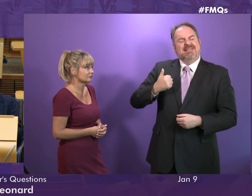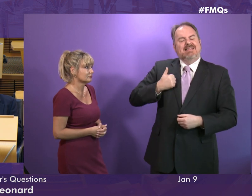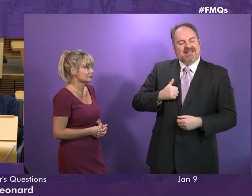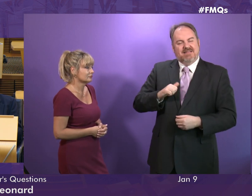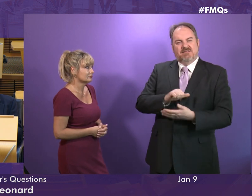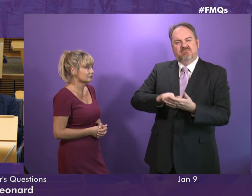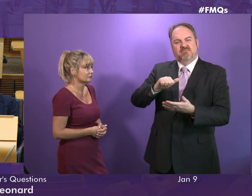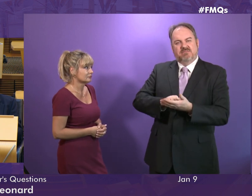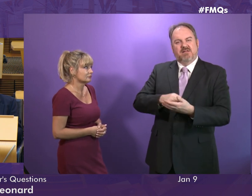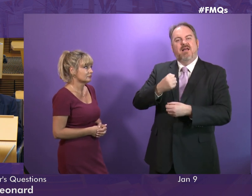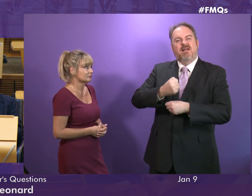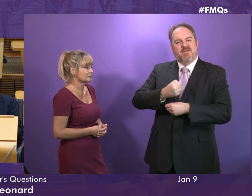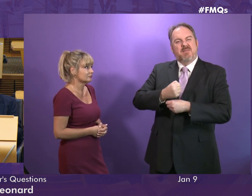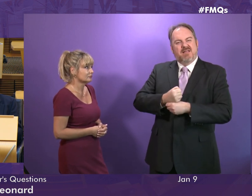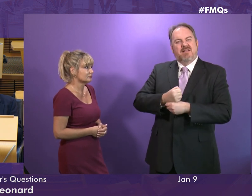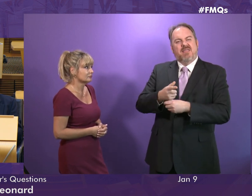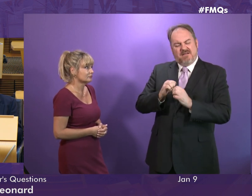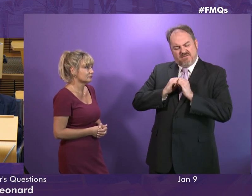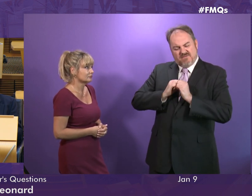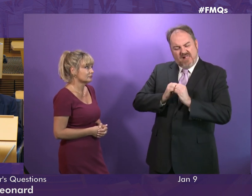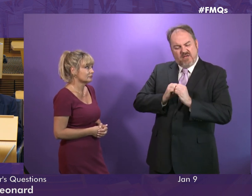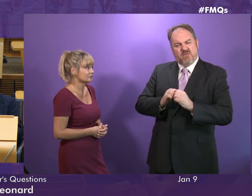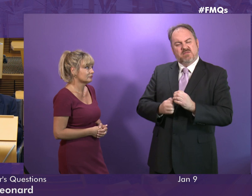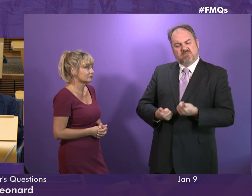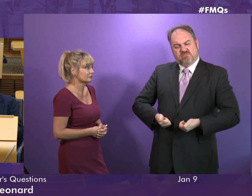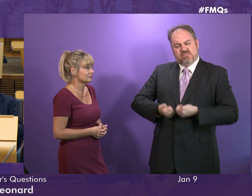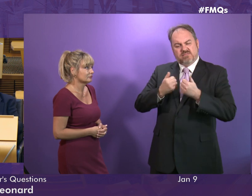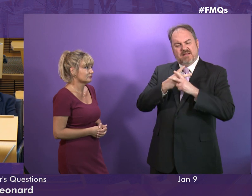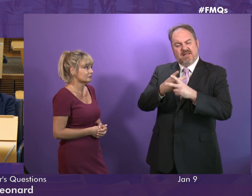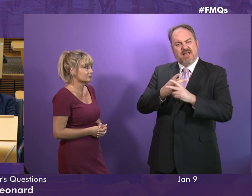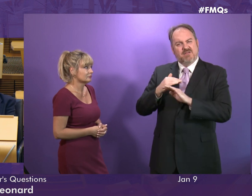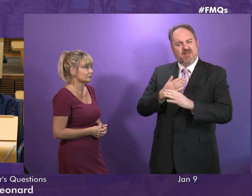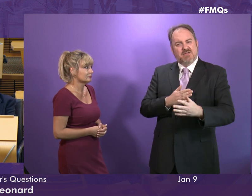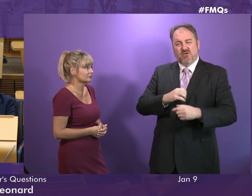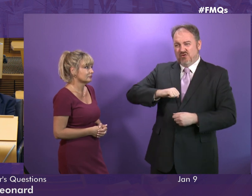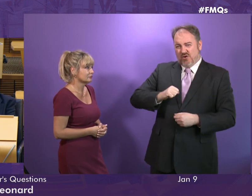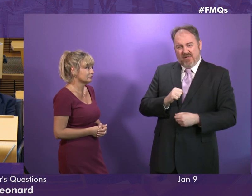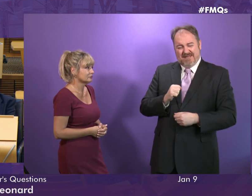valued care services? Is it not time that Scotland had a Scottish care service that